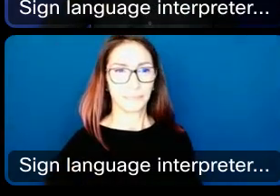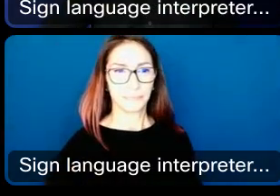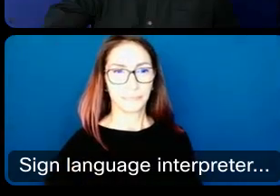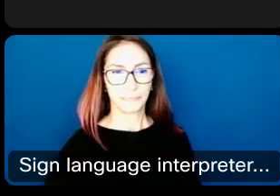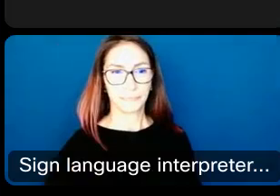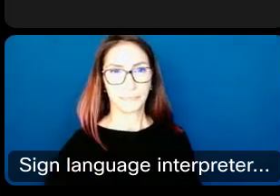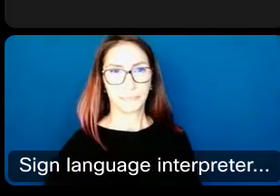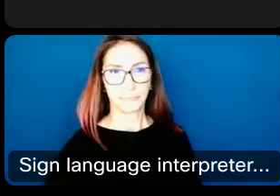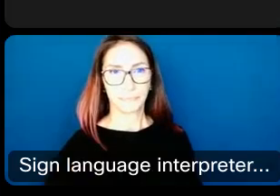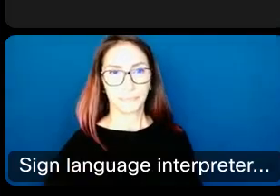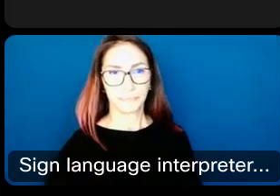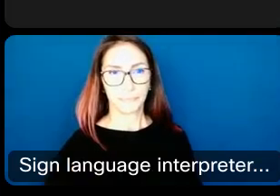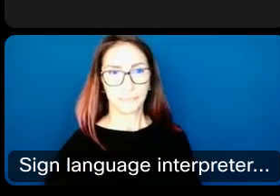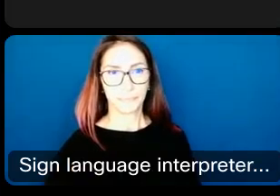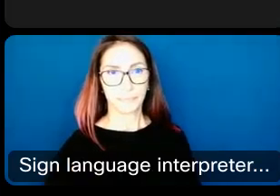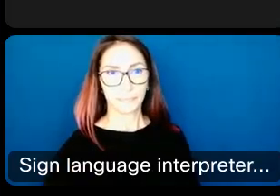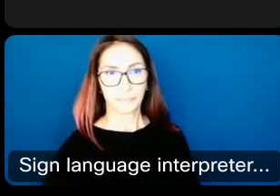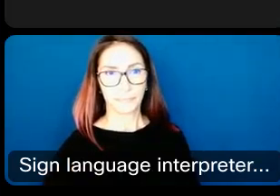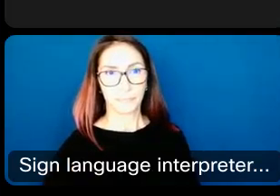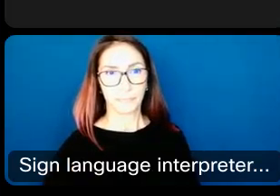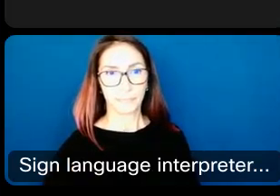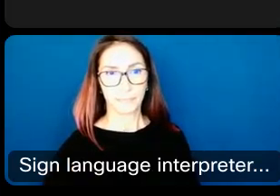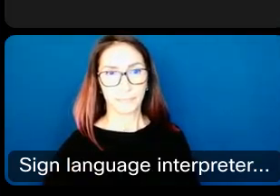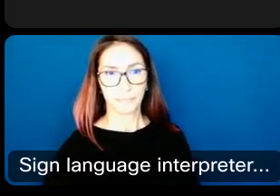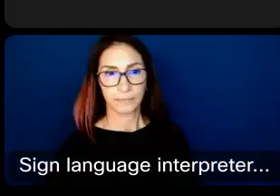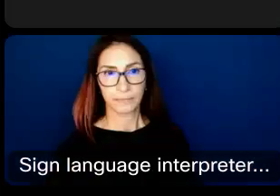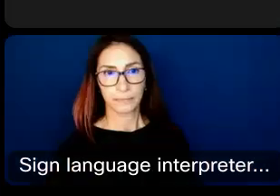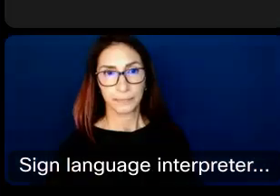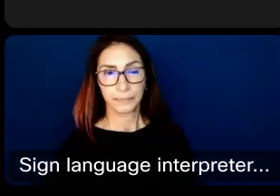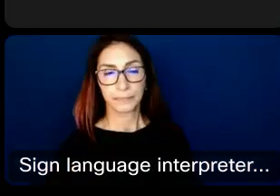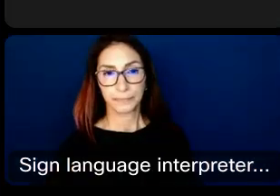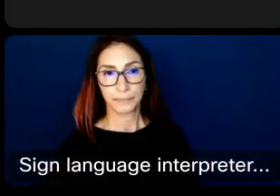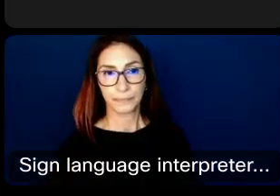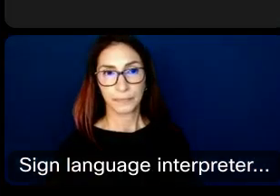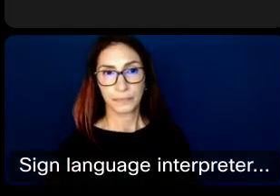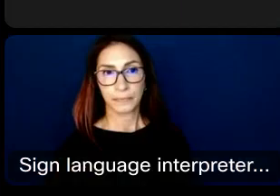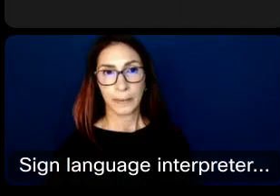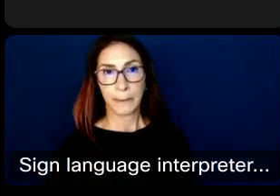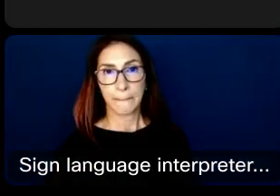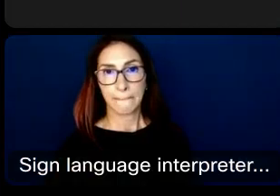So, let's take a deeper dive and look at Minnesota. So, as of